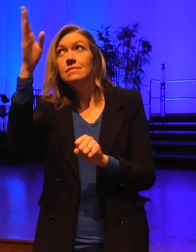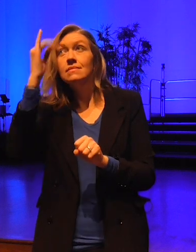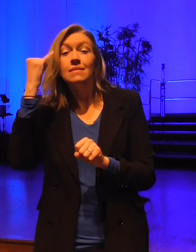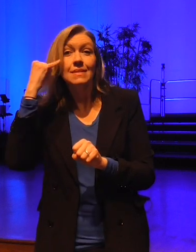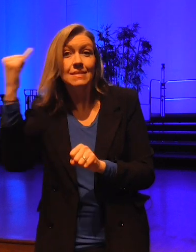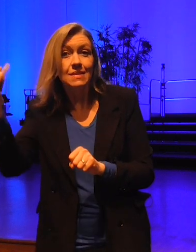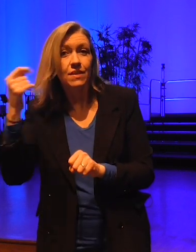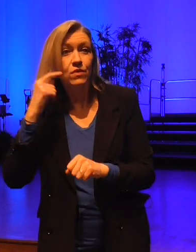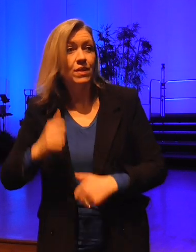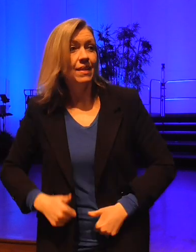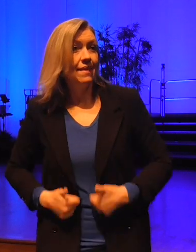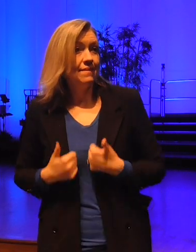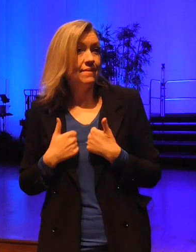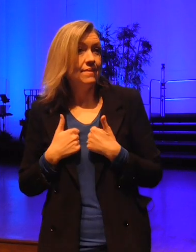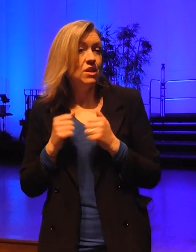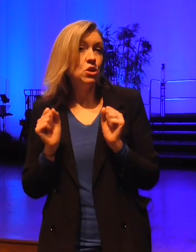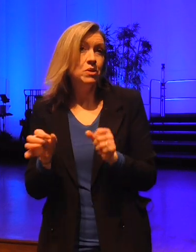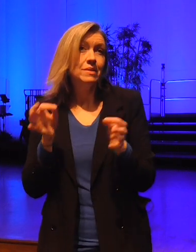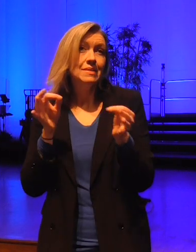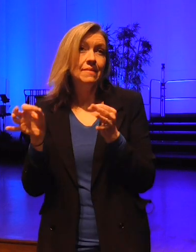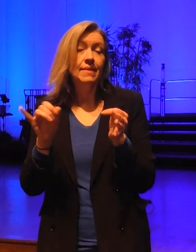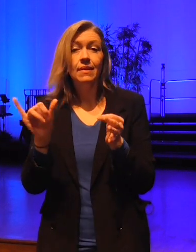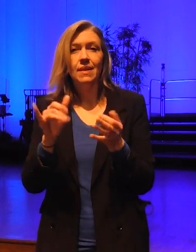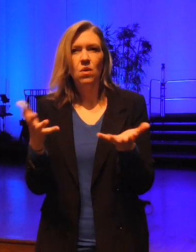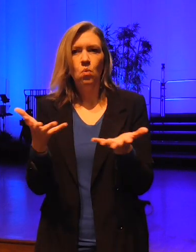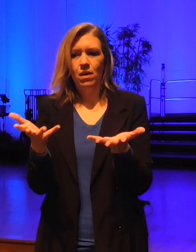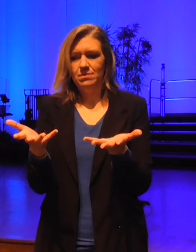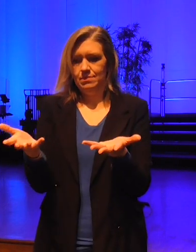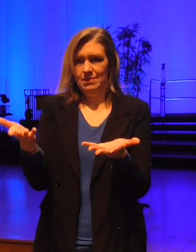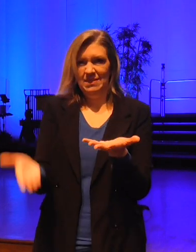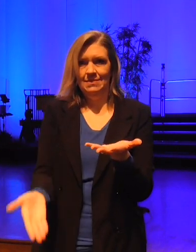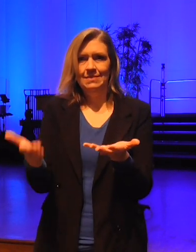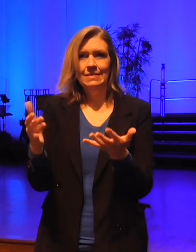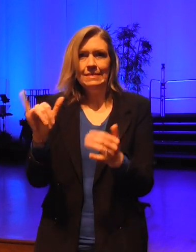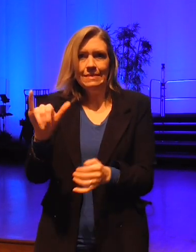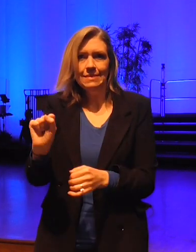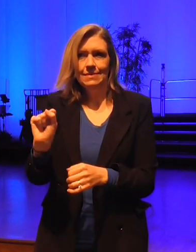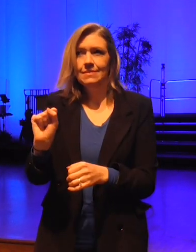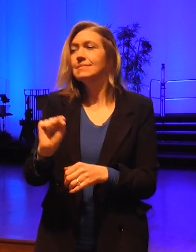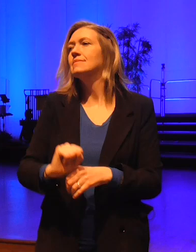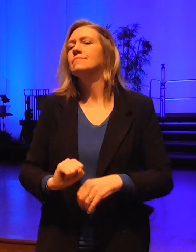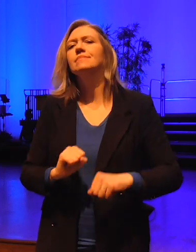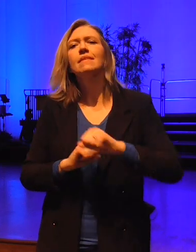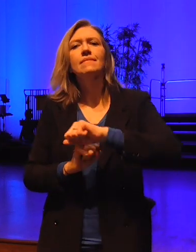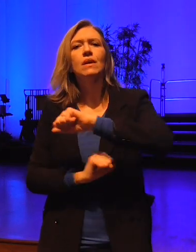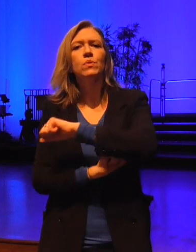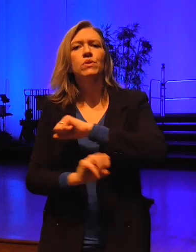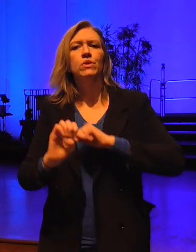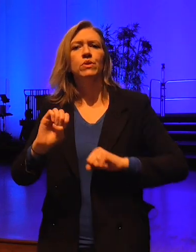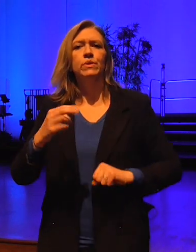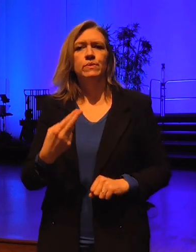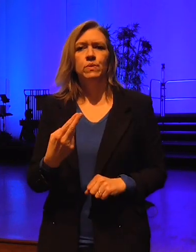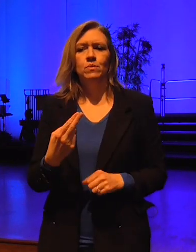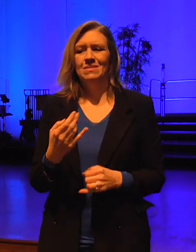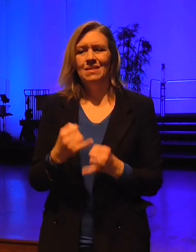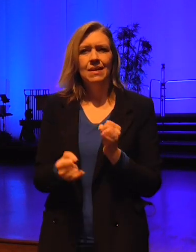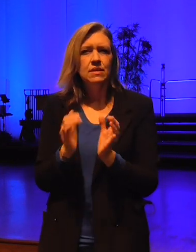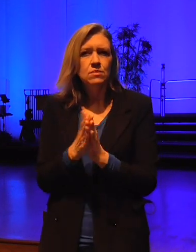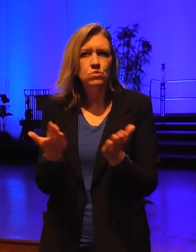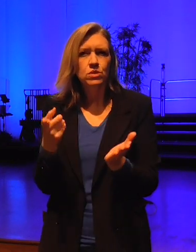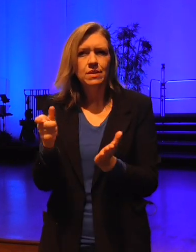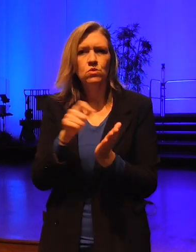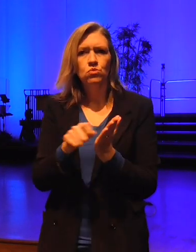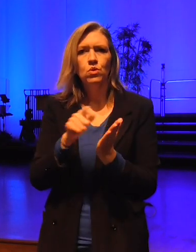might Define as what is our founder Ernest Holmes the last book he ever wrote was an epic poem with